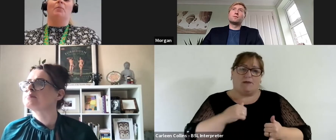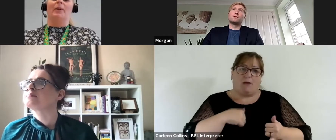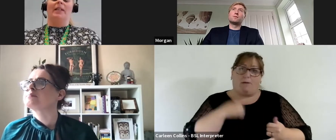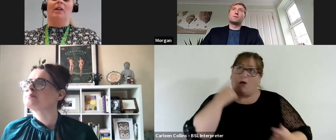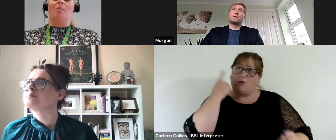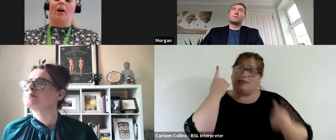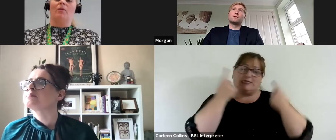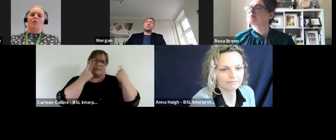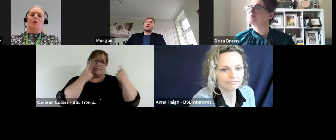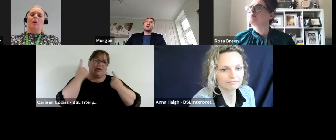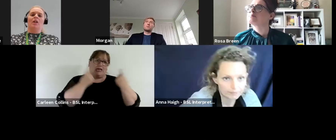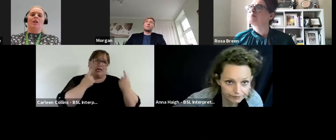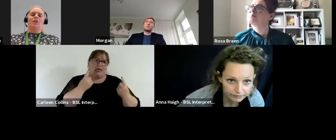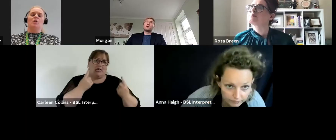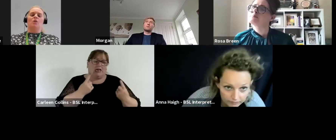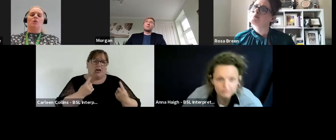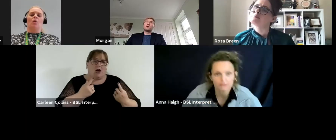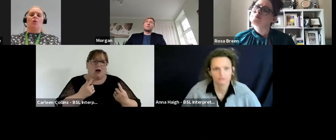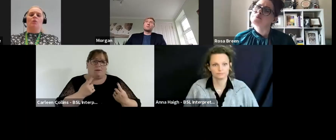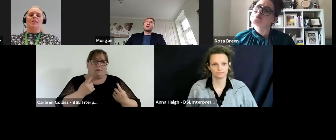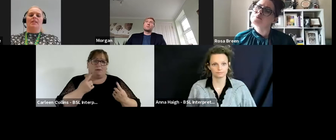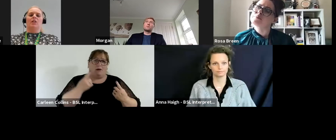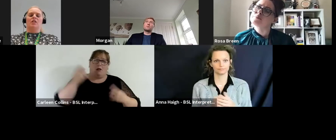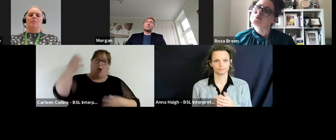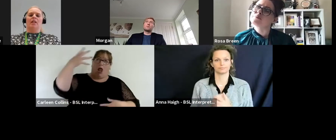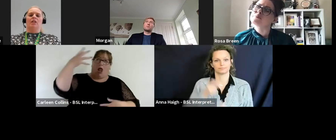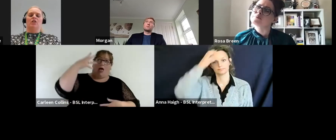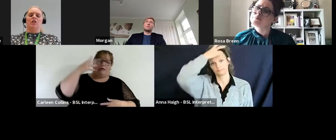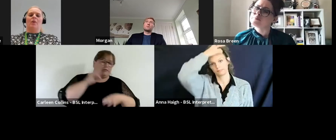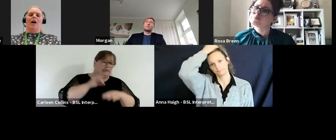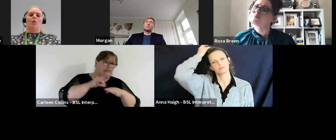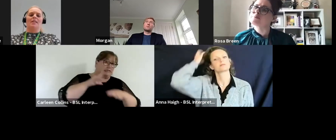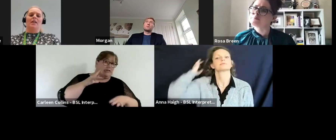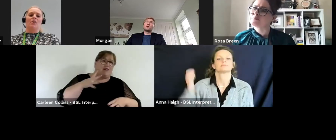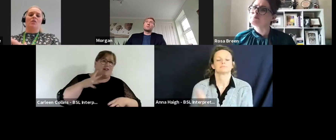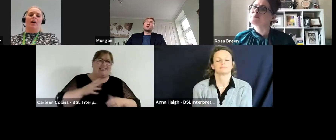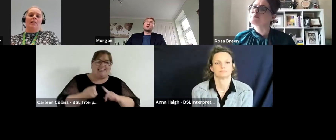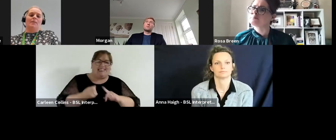Even for me, it was being in the right place of the building.